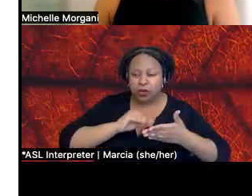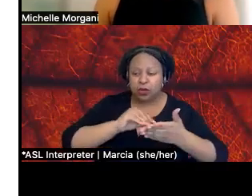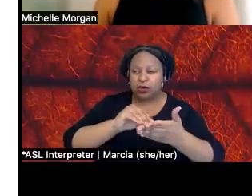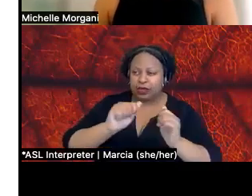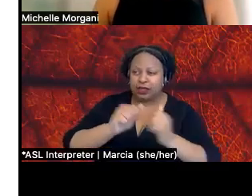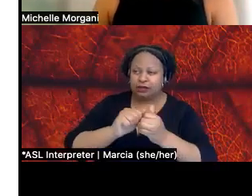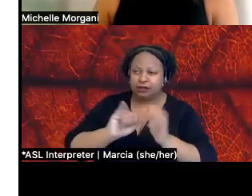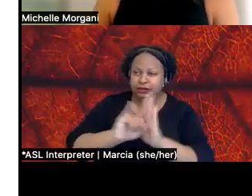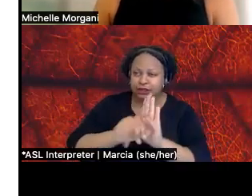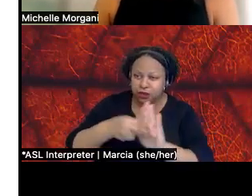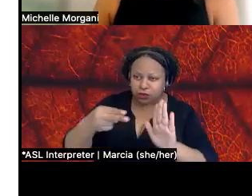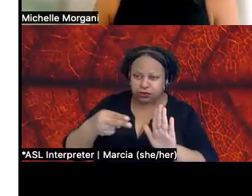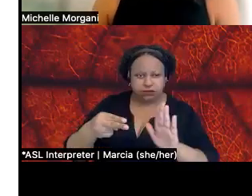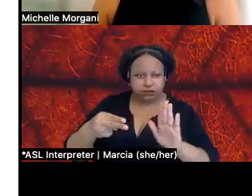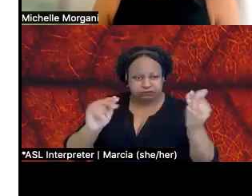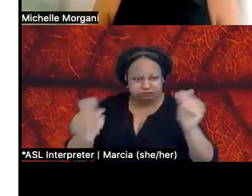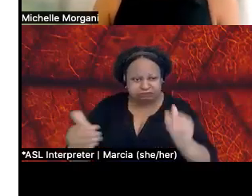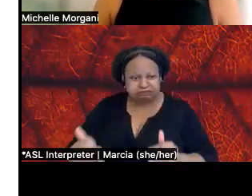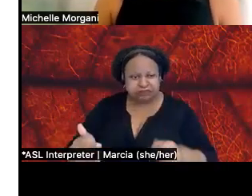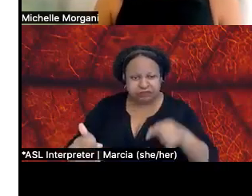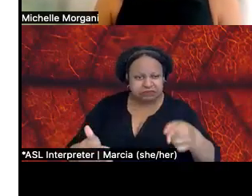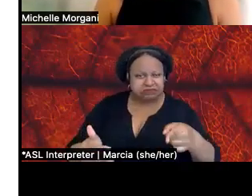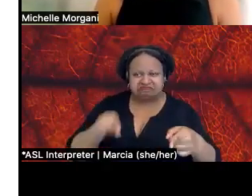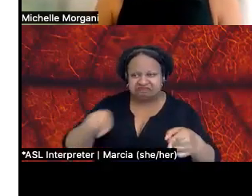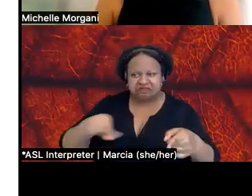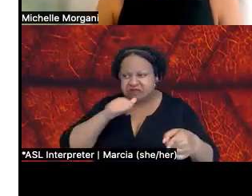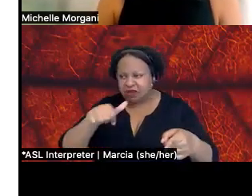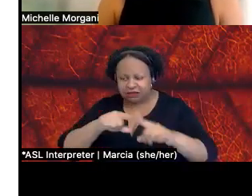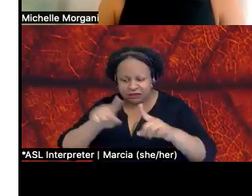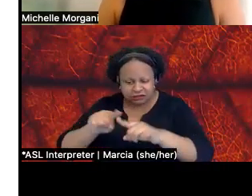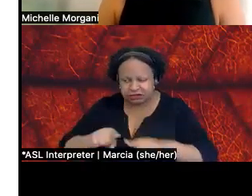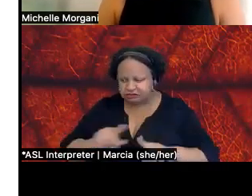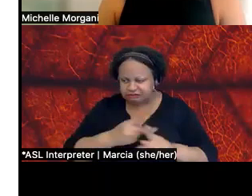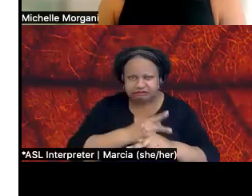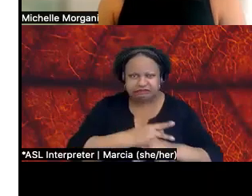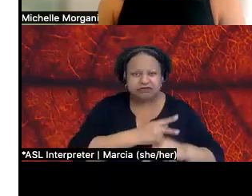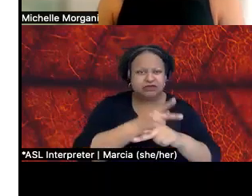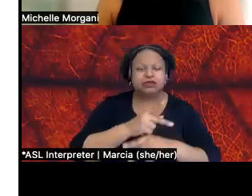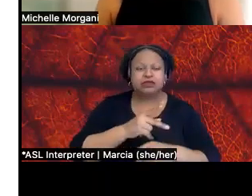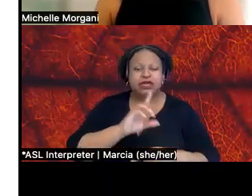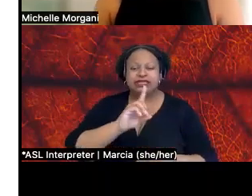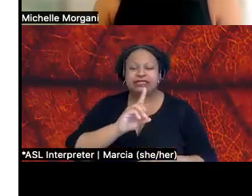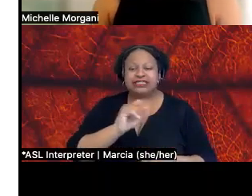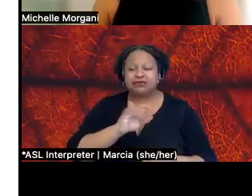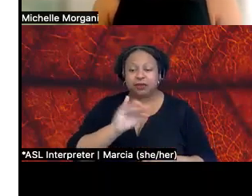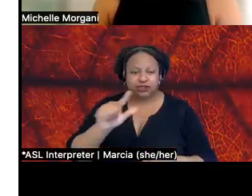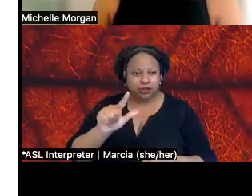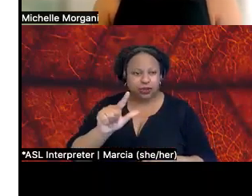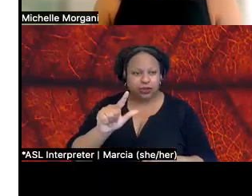I would say that it's even a best practice to use mind maps to learn these differential diagnoses.